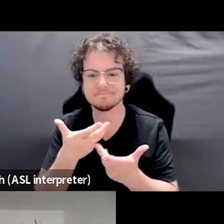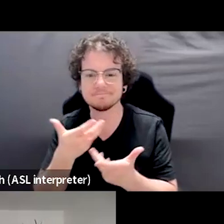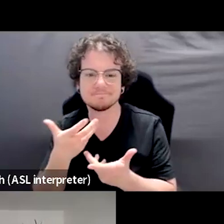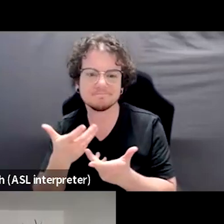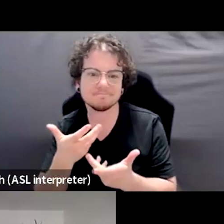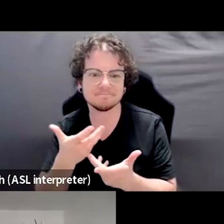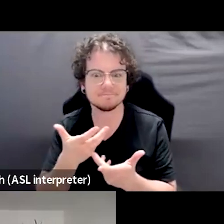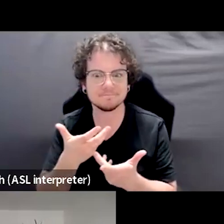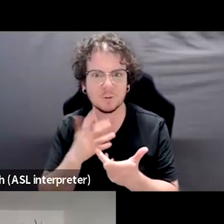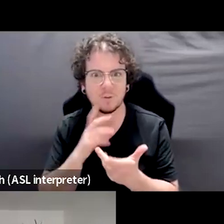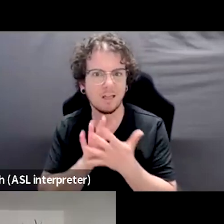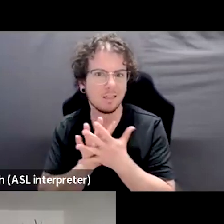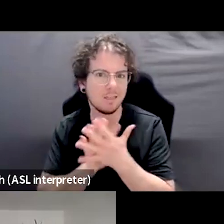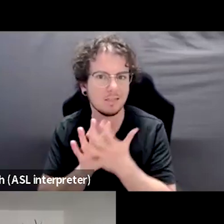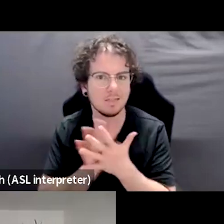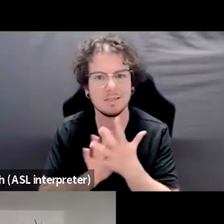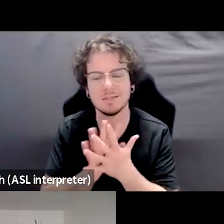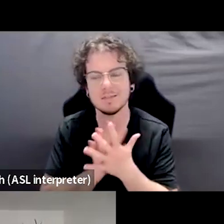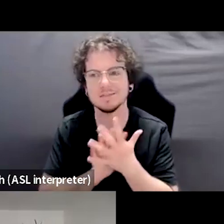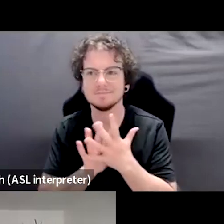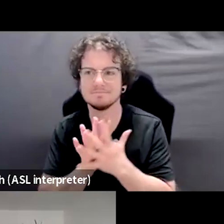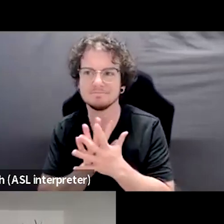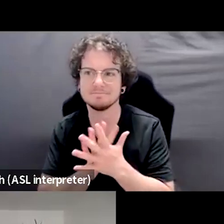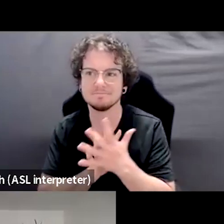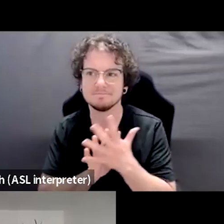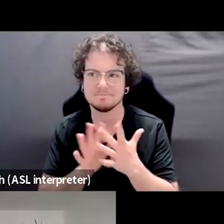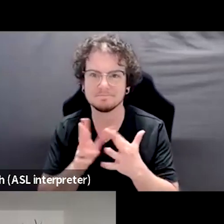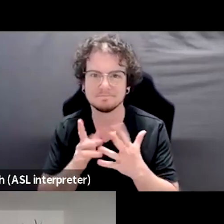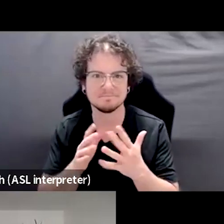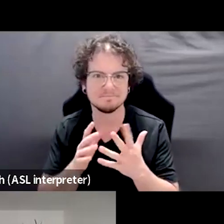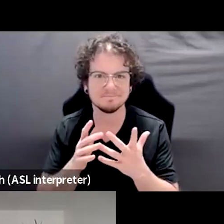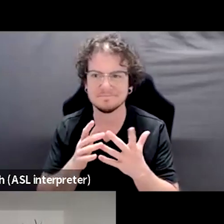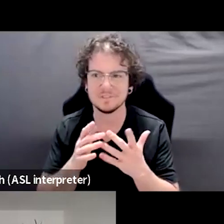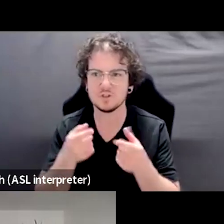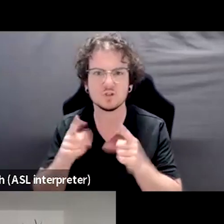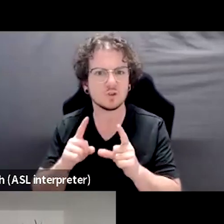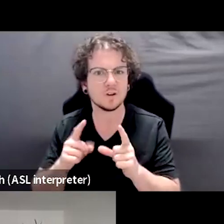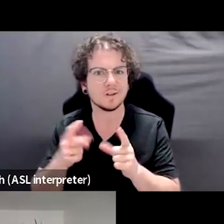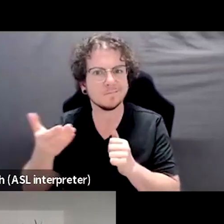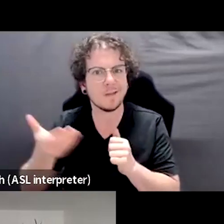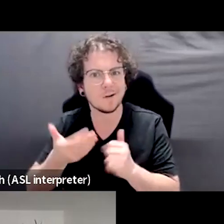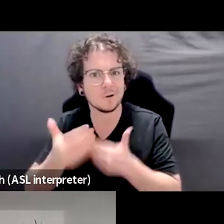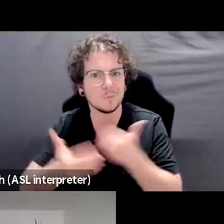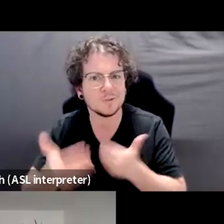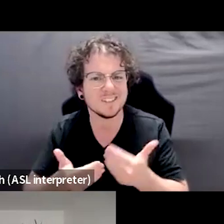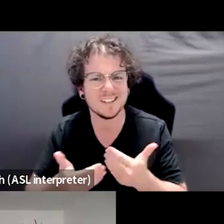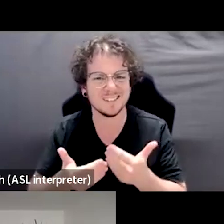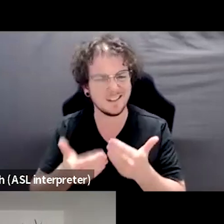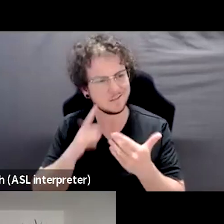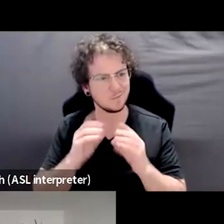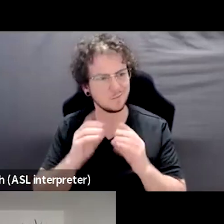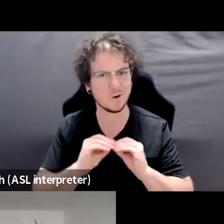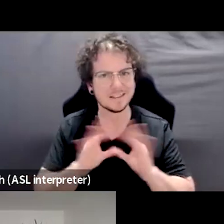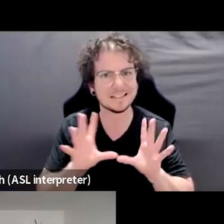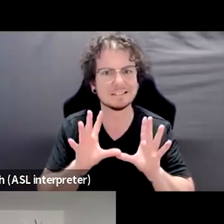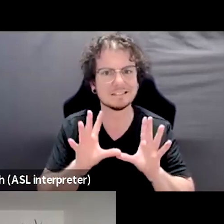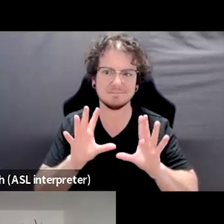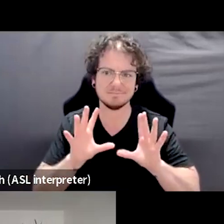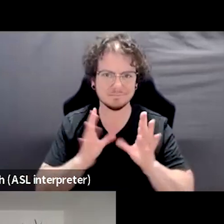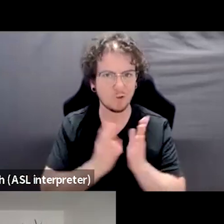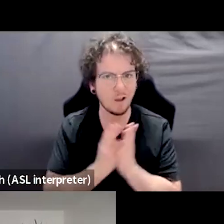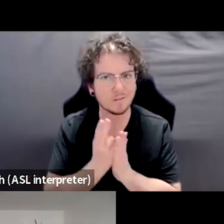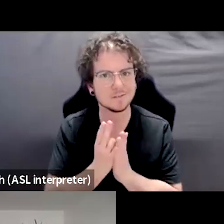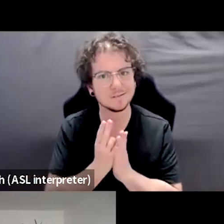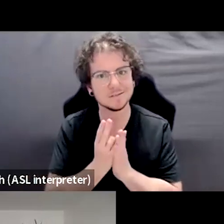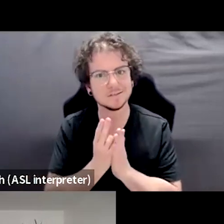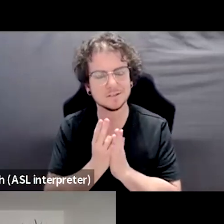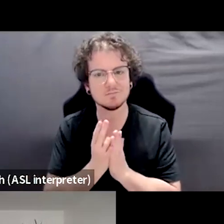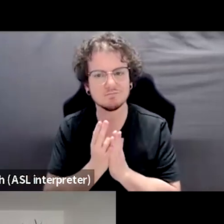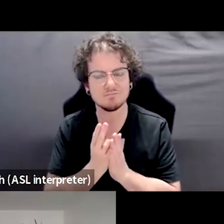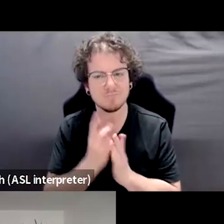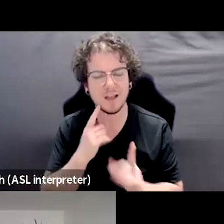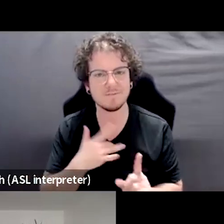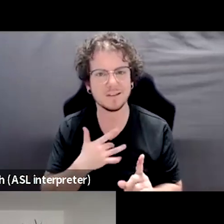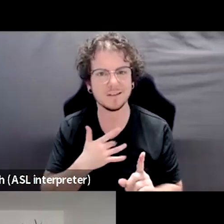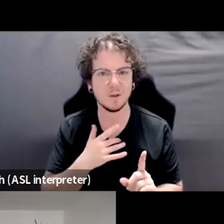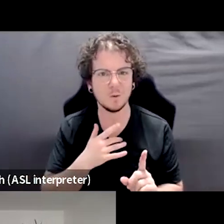mysterious kind of part of the hiring process. So, that transparency I think is super important.